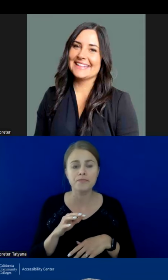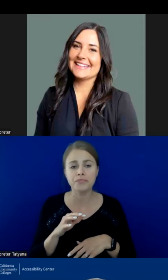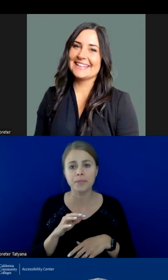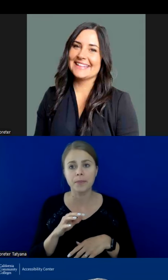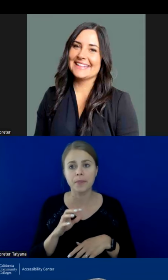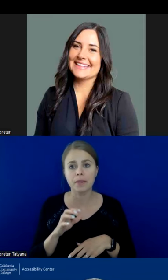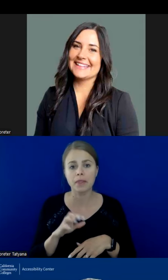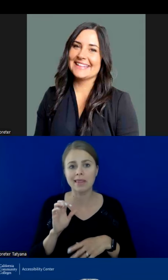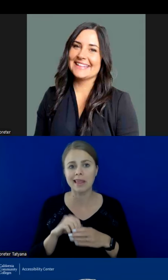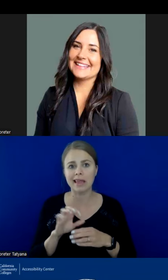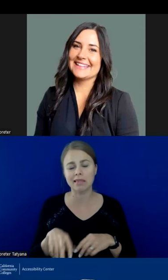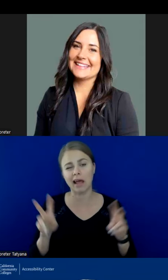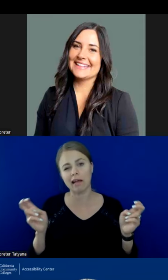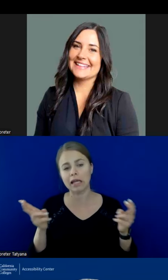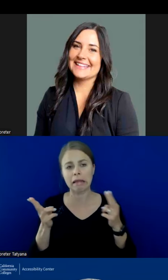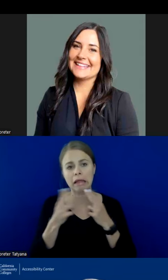unquote innocent document.